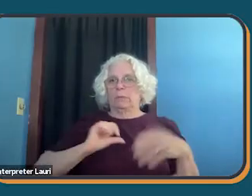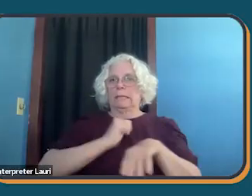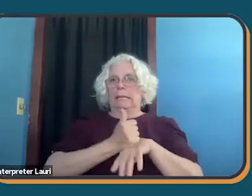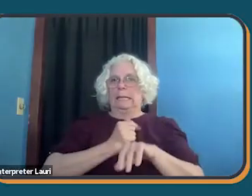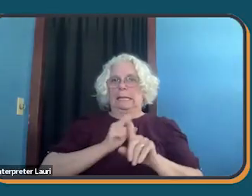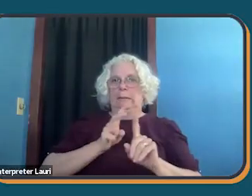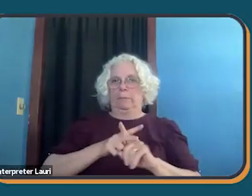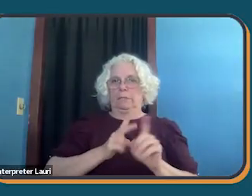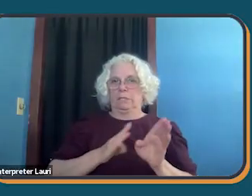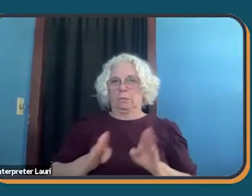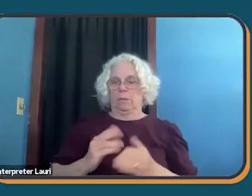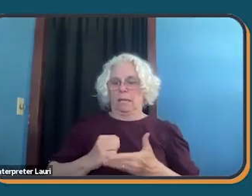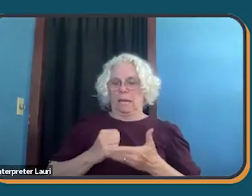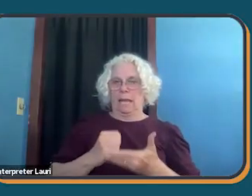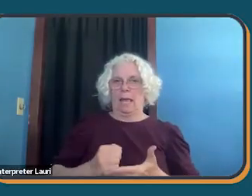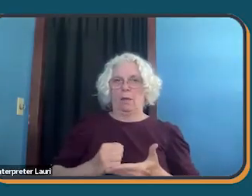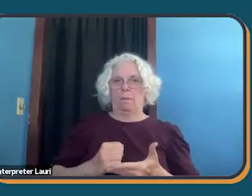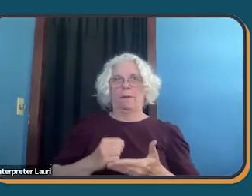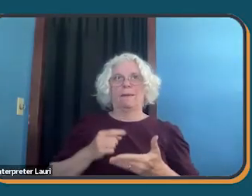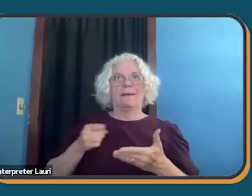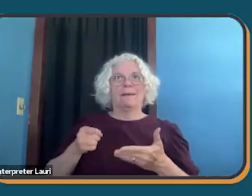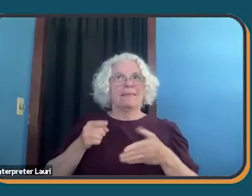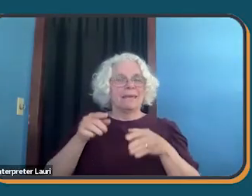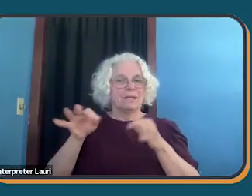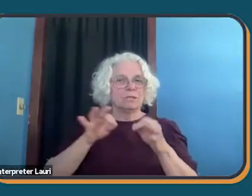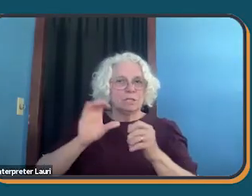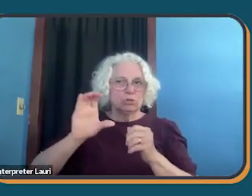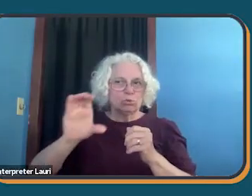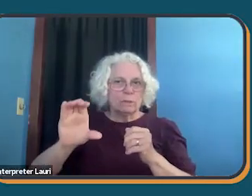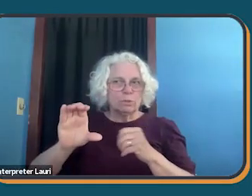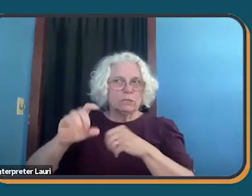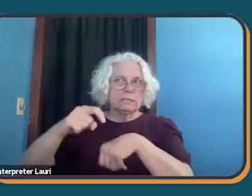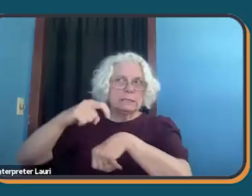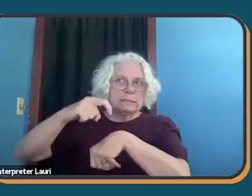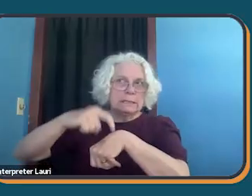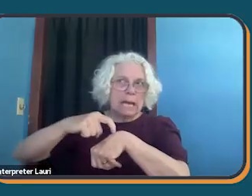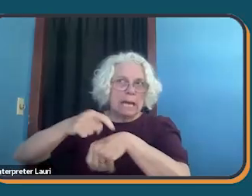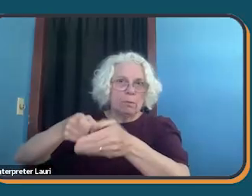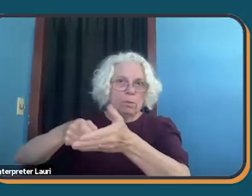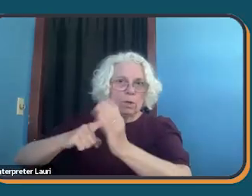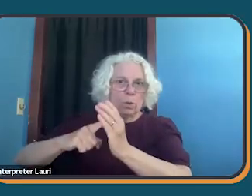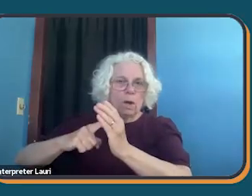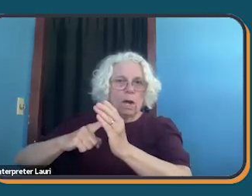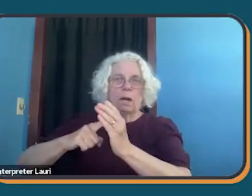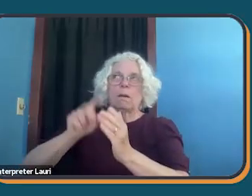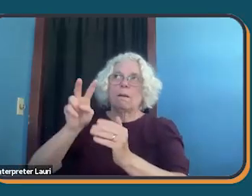In the resource library you can find descriptions time estimates for each resource so you know what you're getting into.